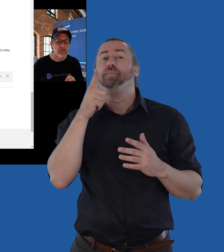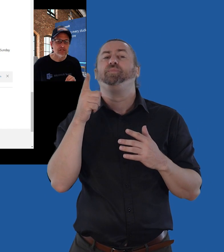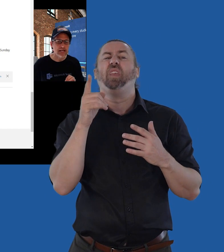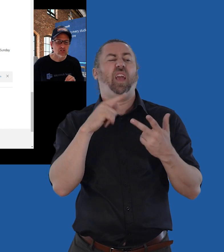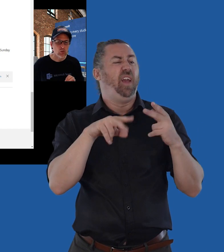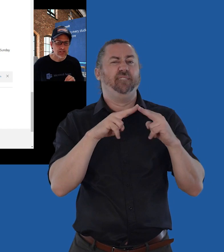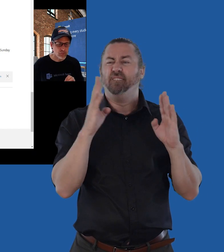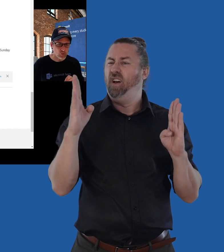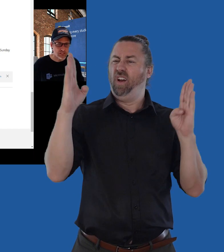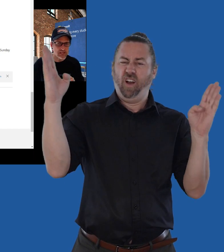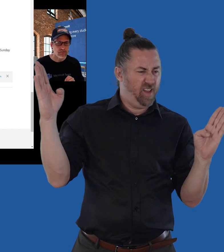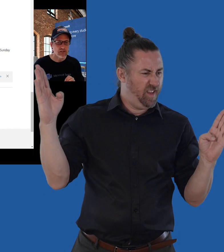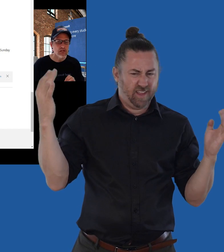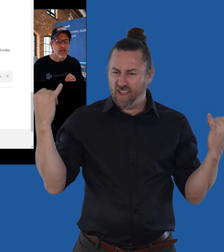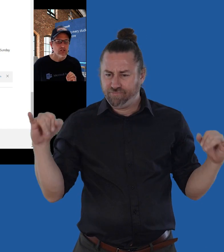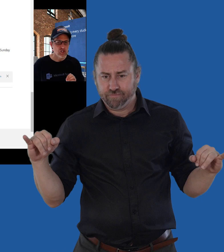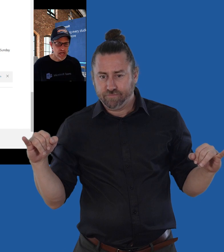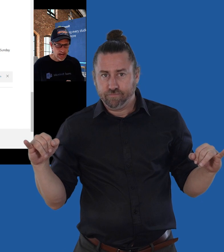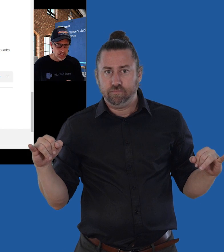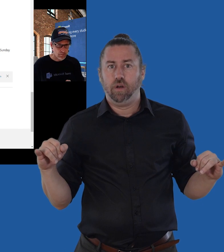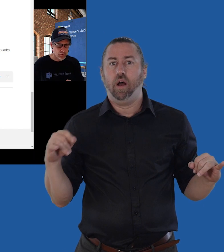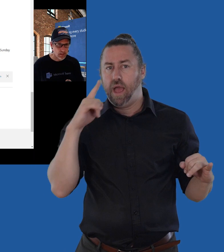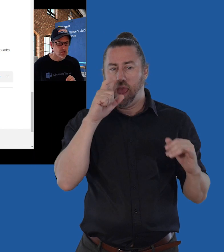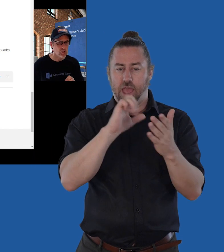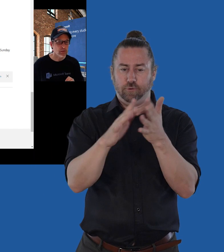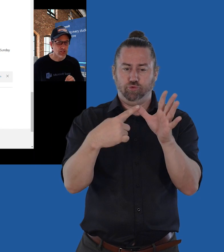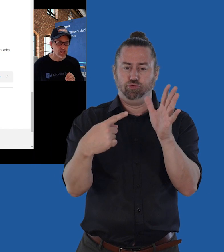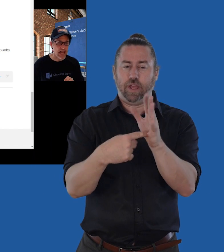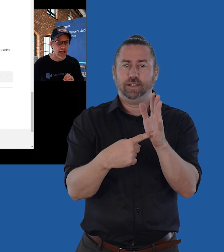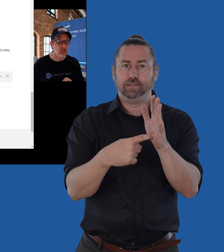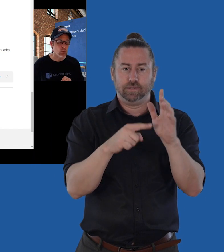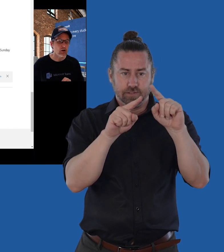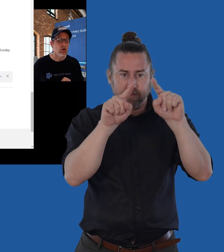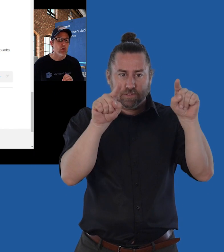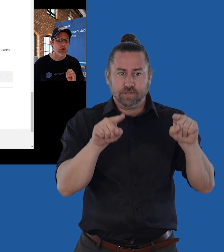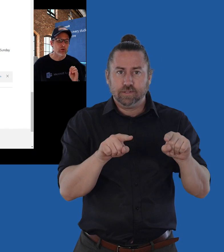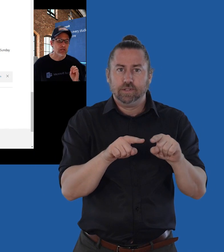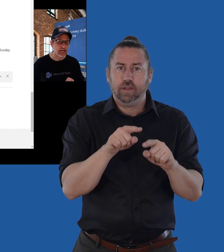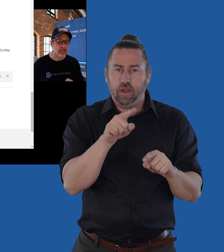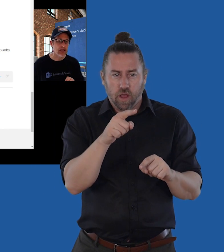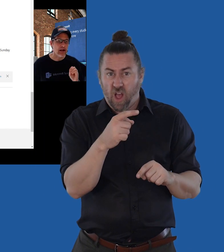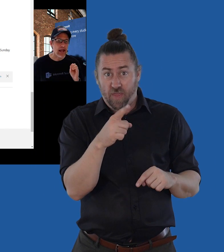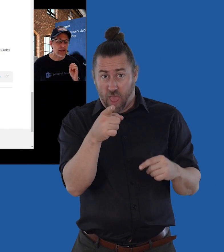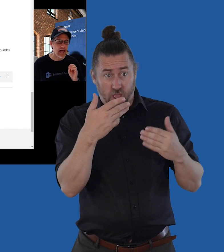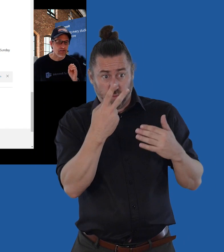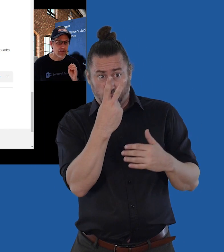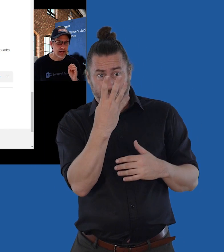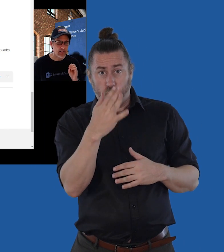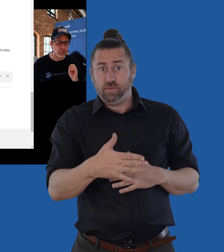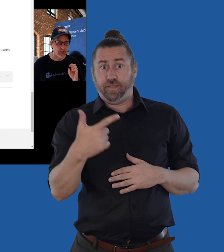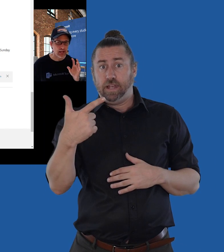there is a 24/7 chat number, excuse me chat as well, where you can get in there, and have you know,